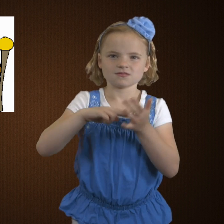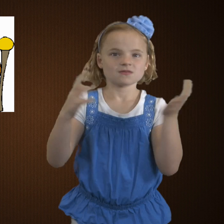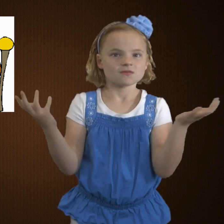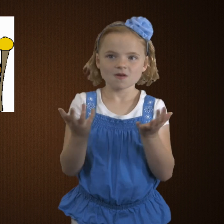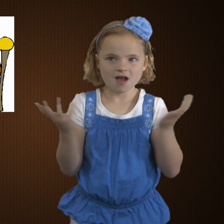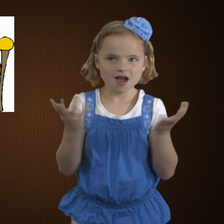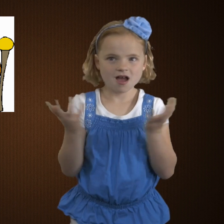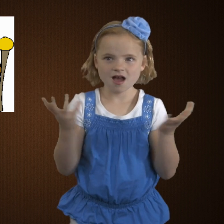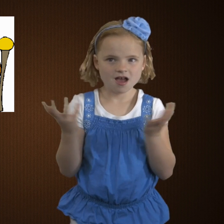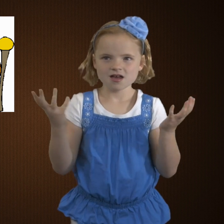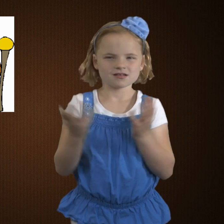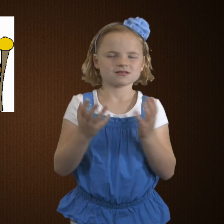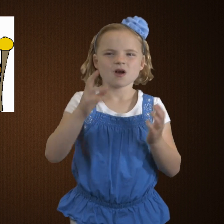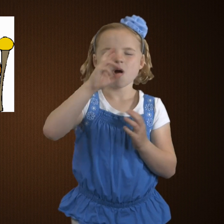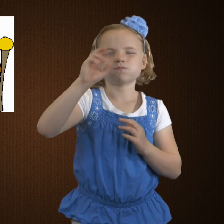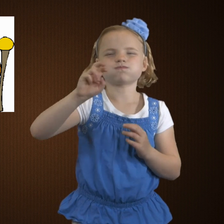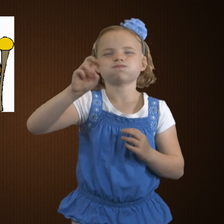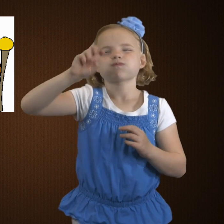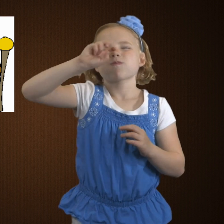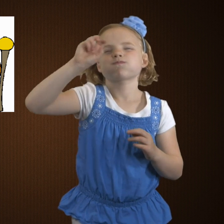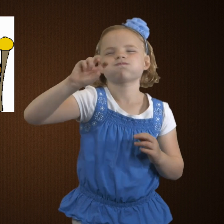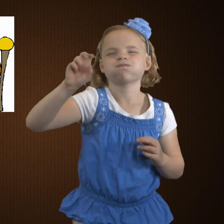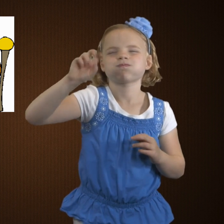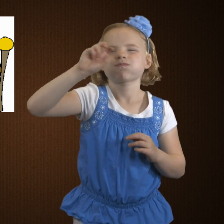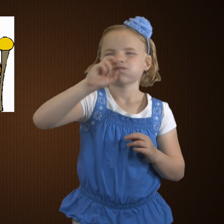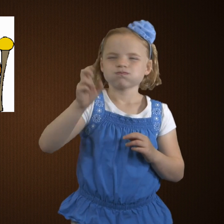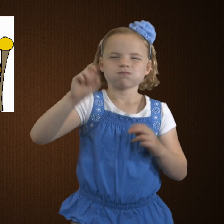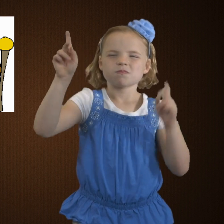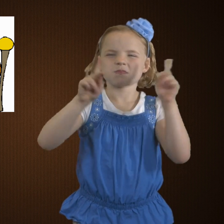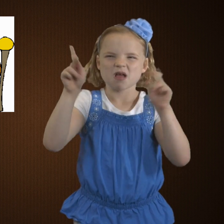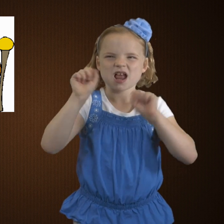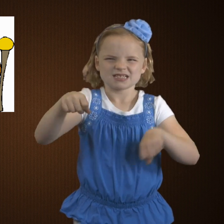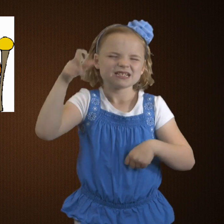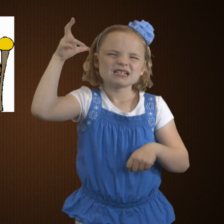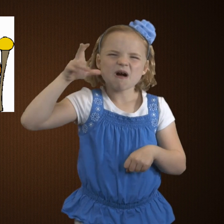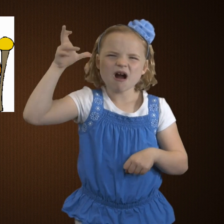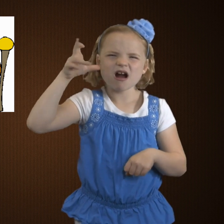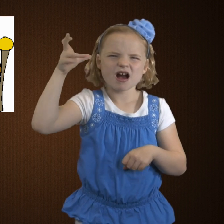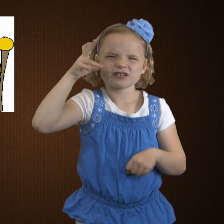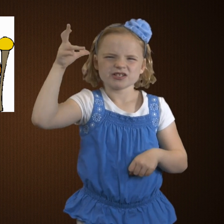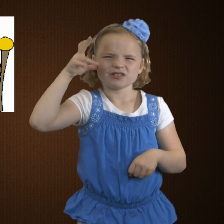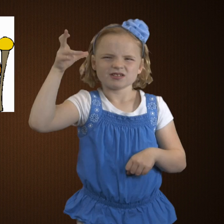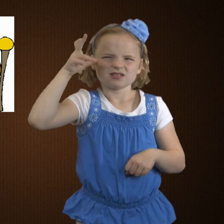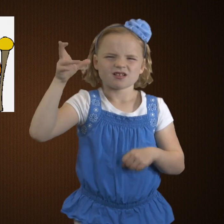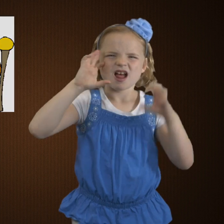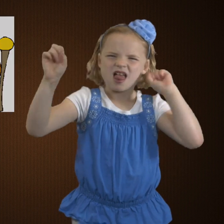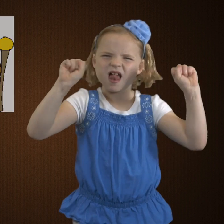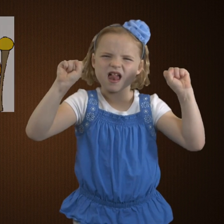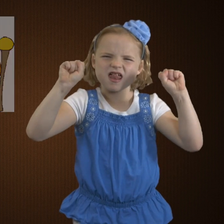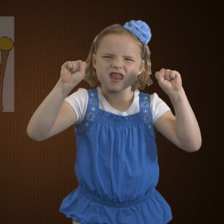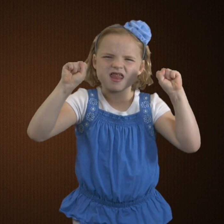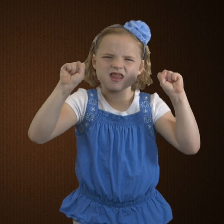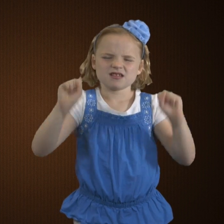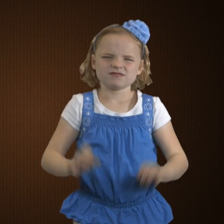Snoring means making a noise while you are asleep and people can hear it. It's loud.